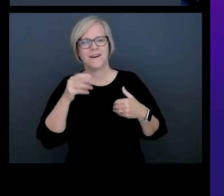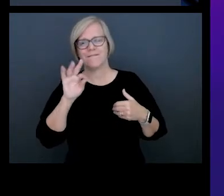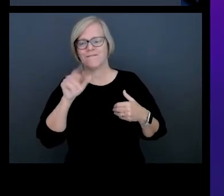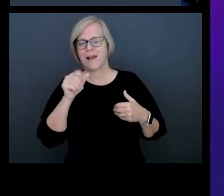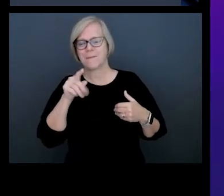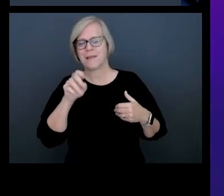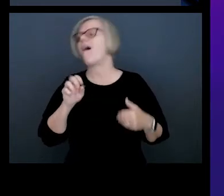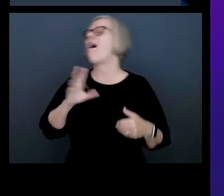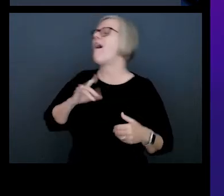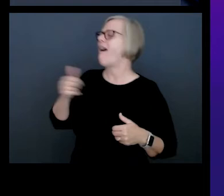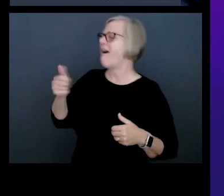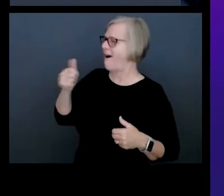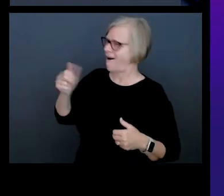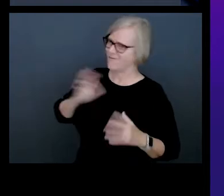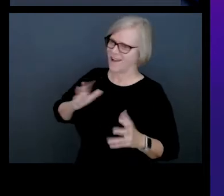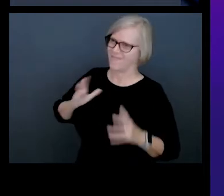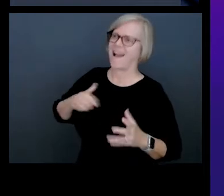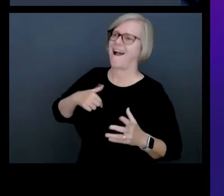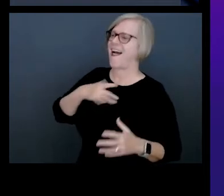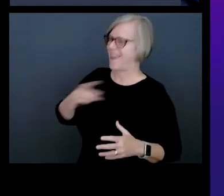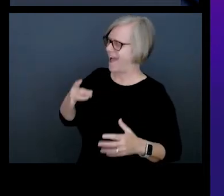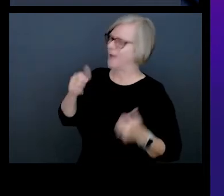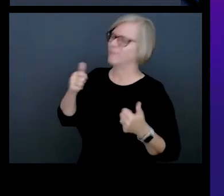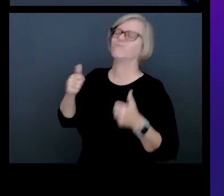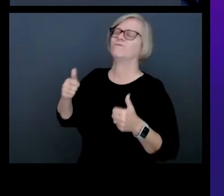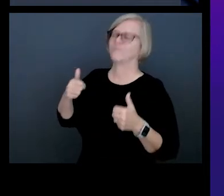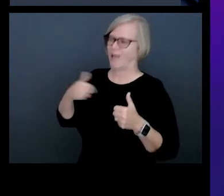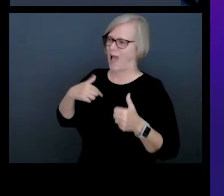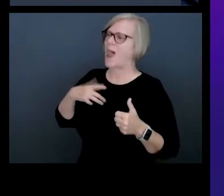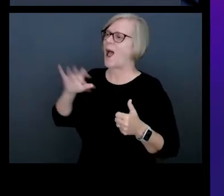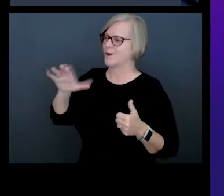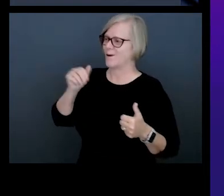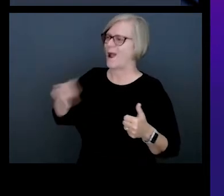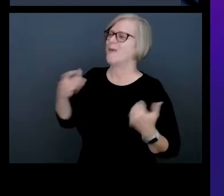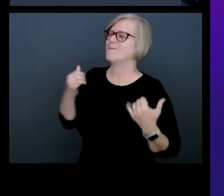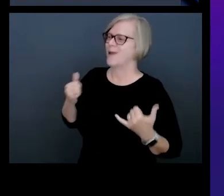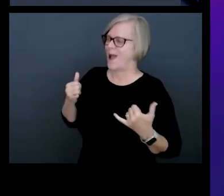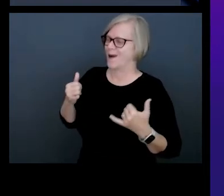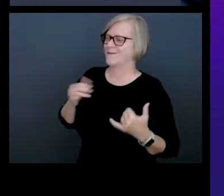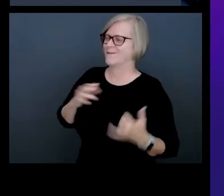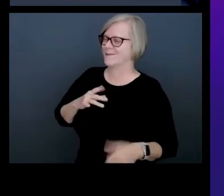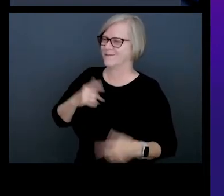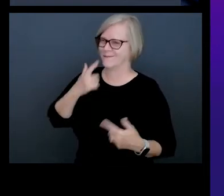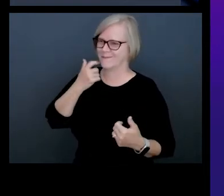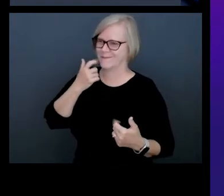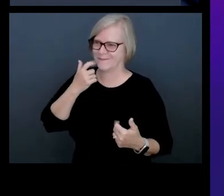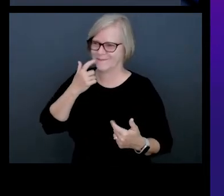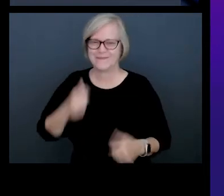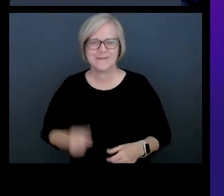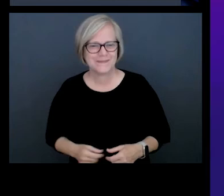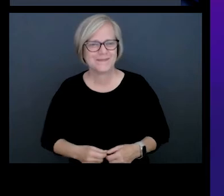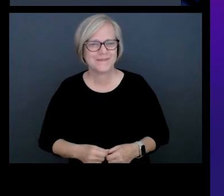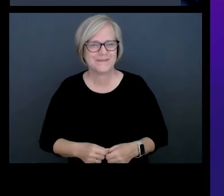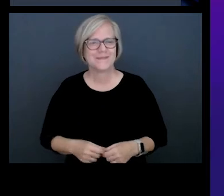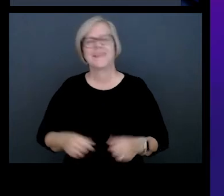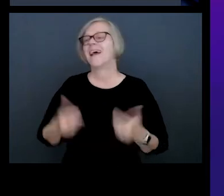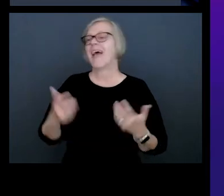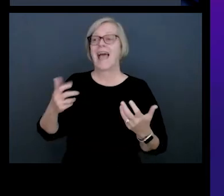All right. This app is working for me now. My simple taste, okay. I mean, it's summer and you're ordering hot coffee.